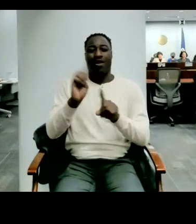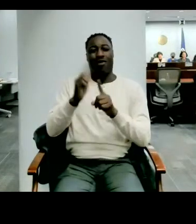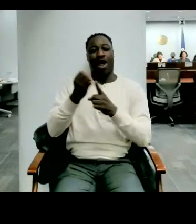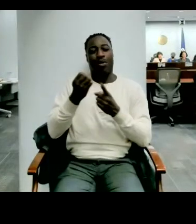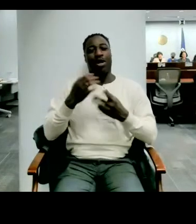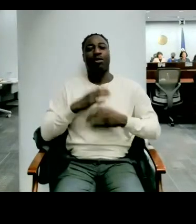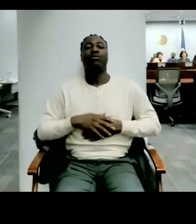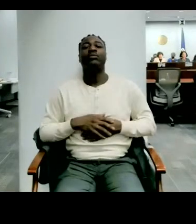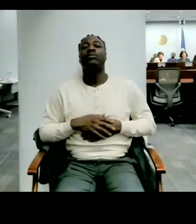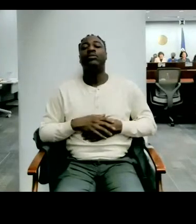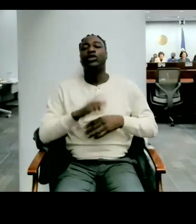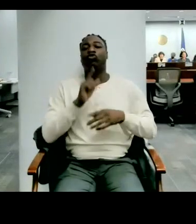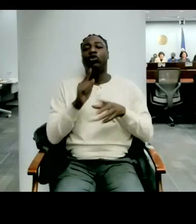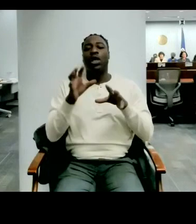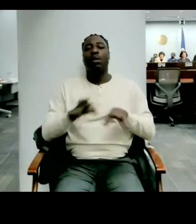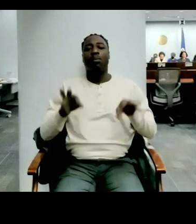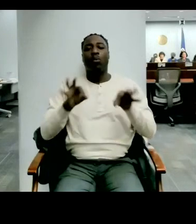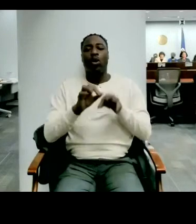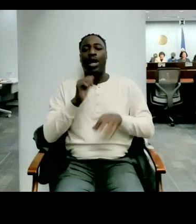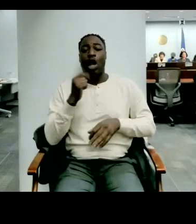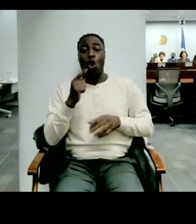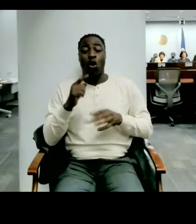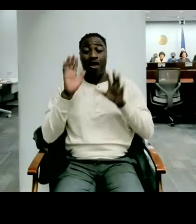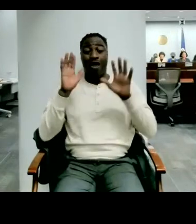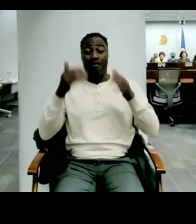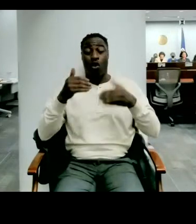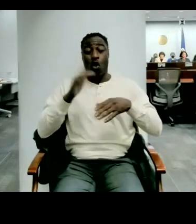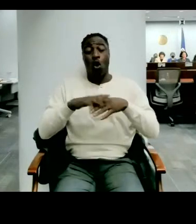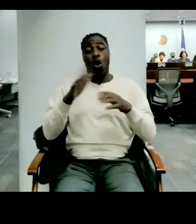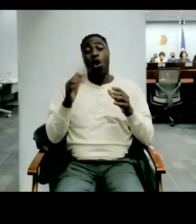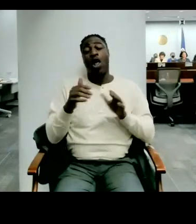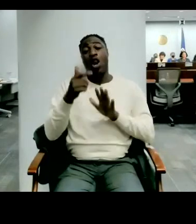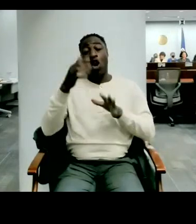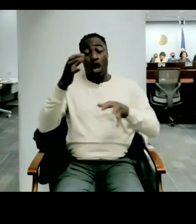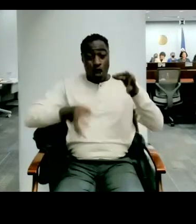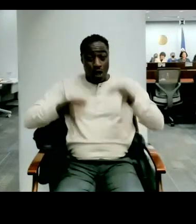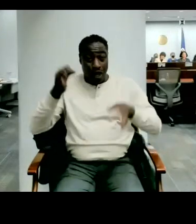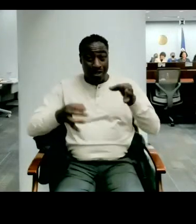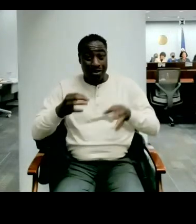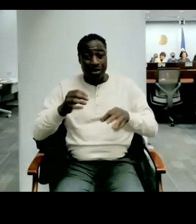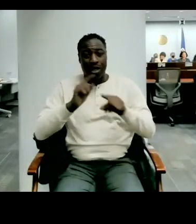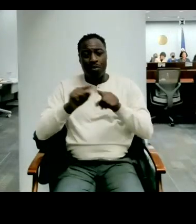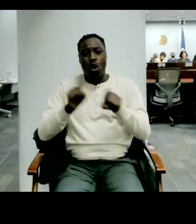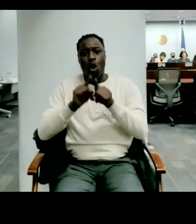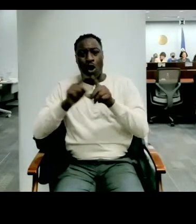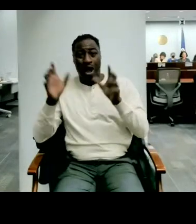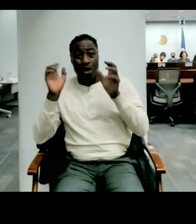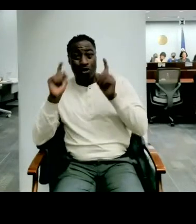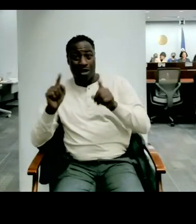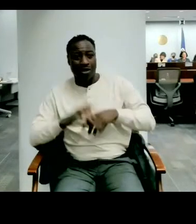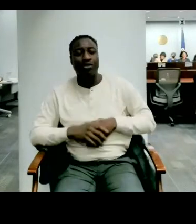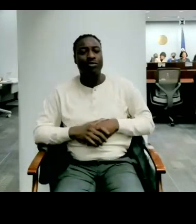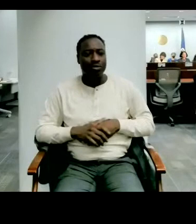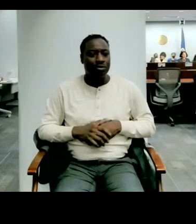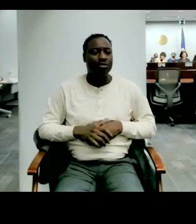I think it is important we not only focus on litigation but education and guidance as well. To that end I have some recommendations towards that idea.